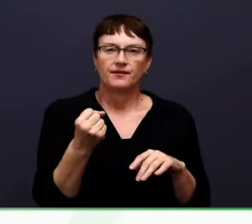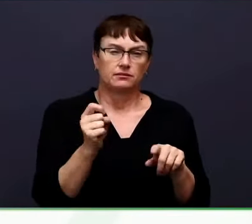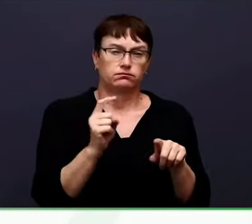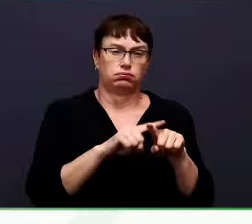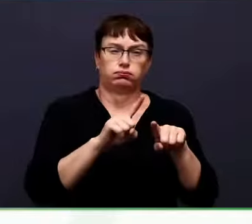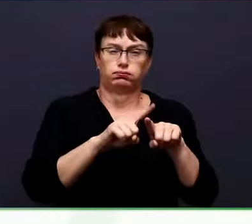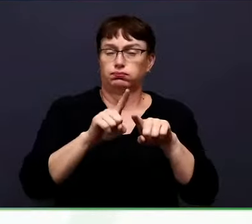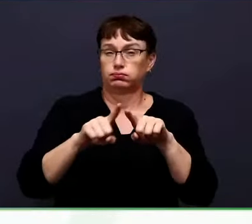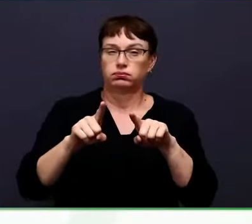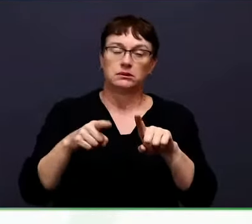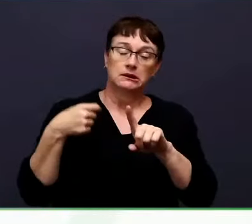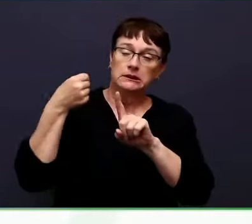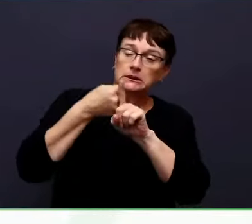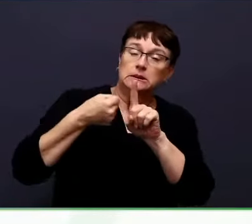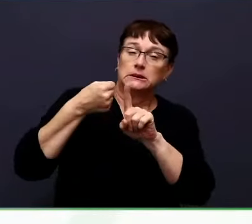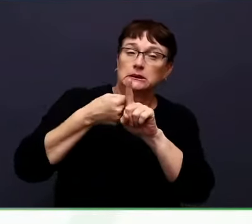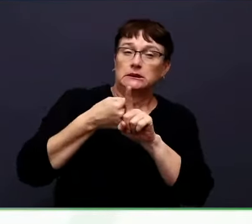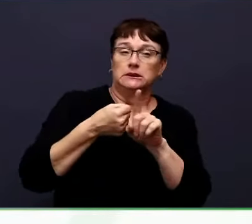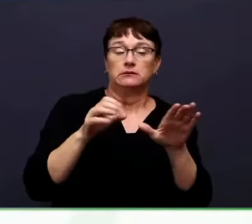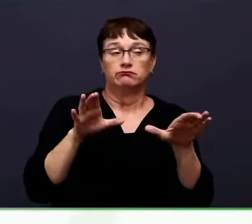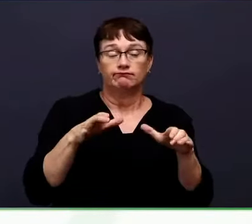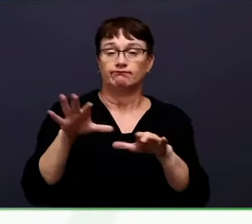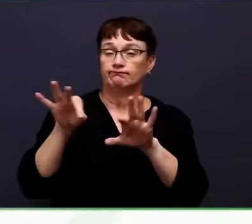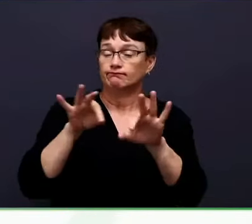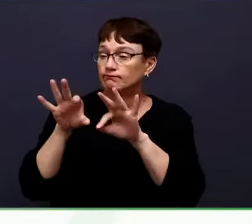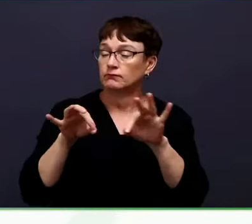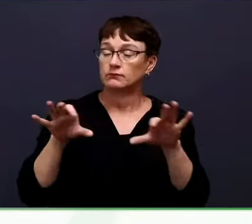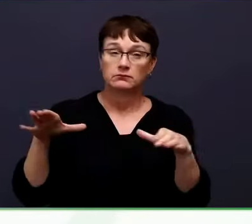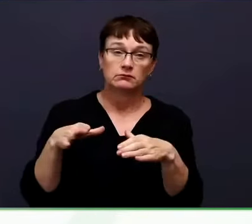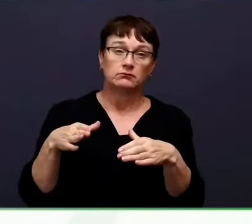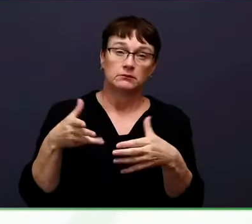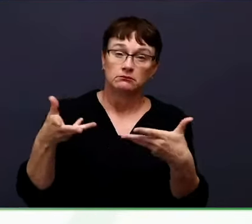The easy to understand political discussions held more than 1600 participants.